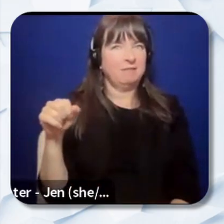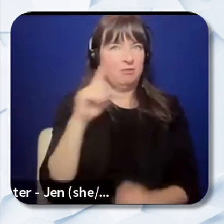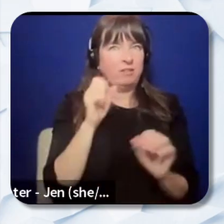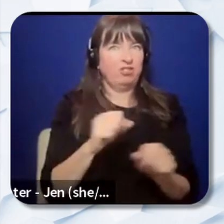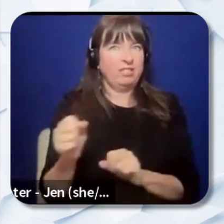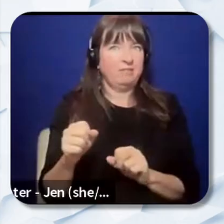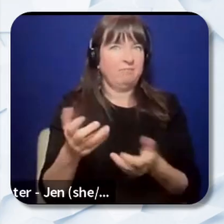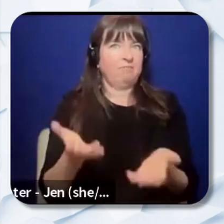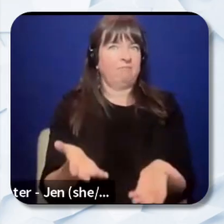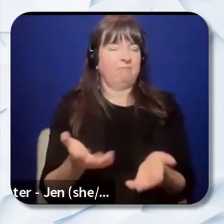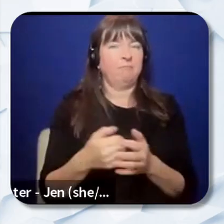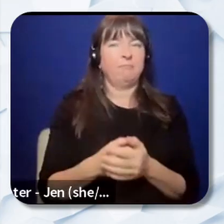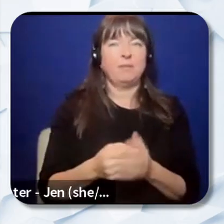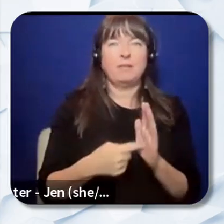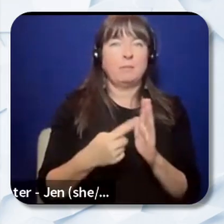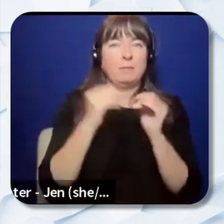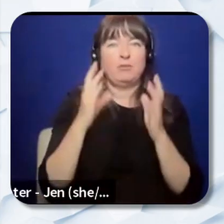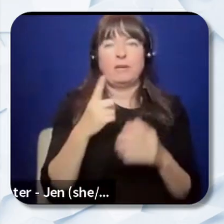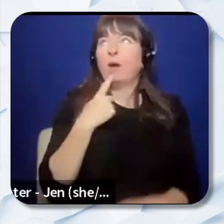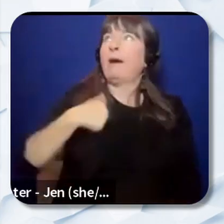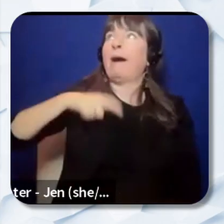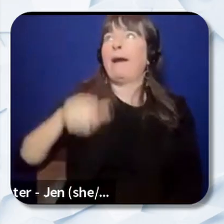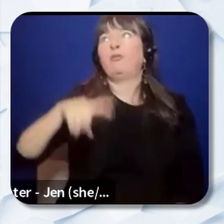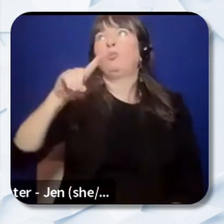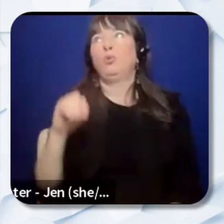Sometimes I hear teachers say “I got to do CLASS.” Well you don't have to do CLASS. You